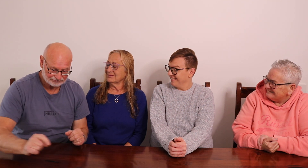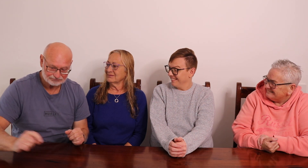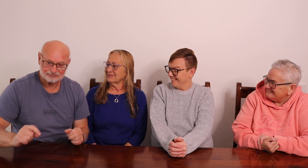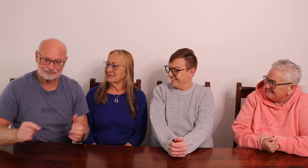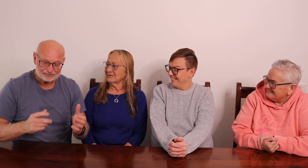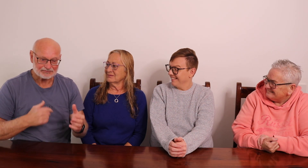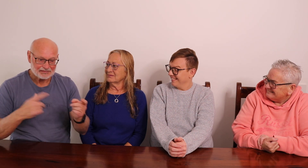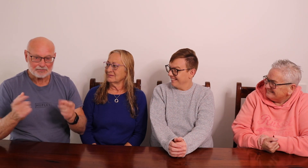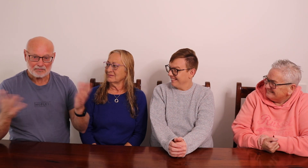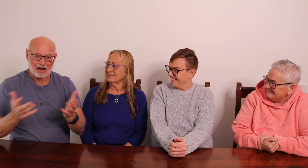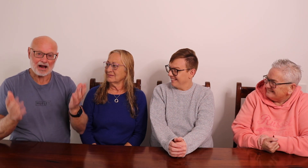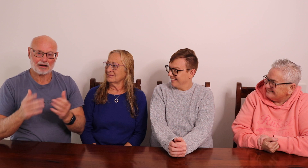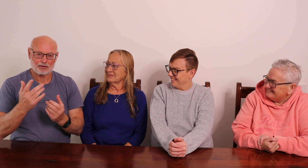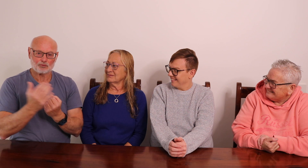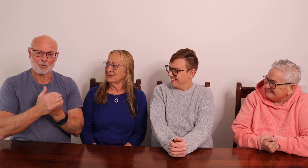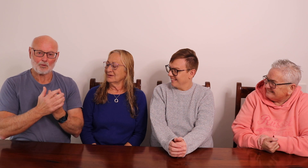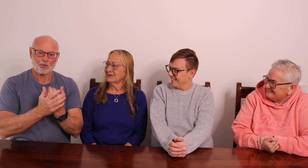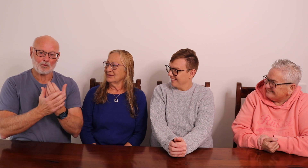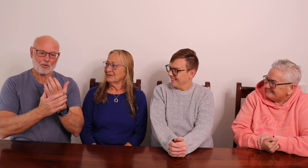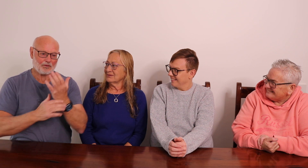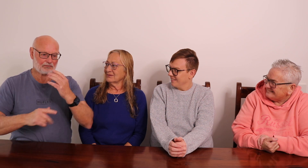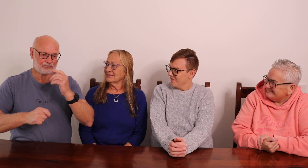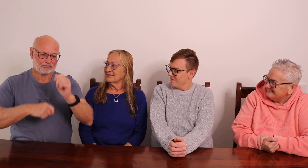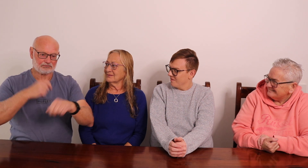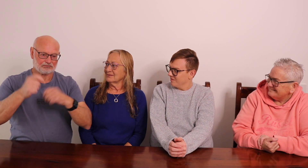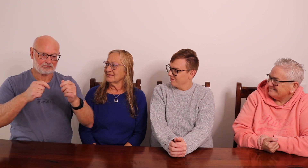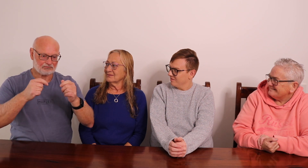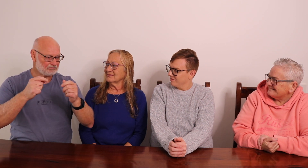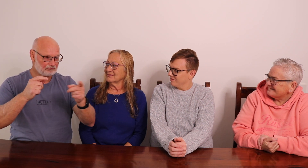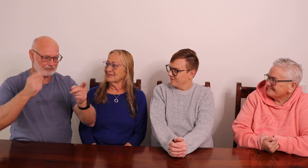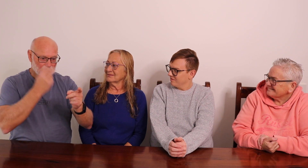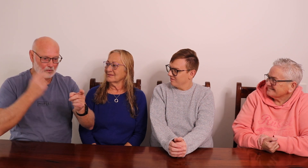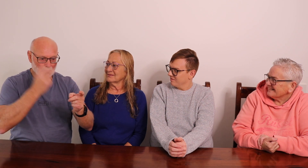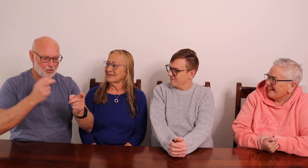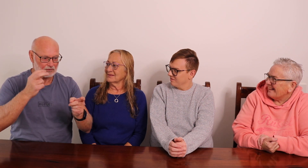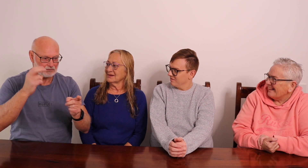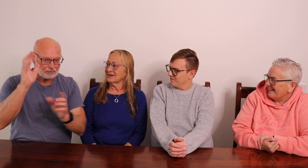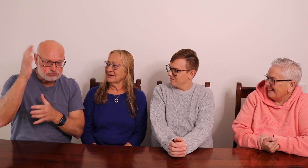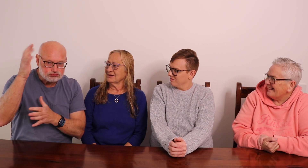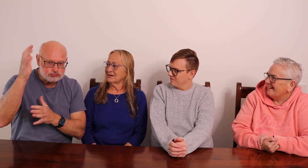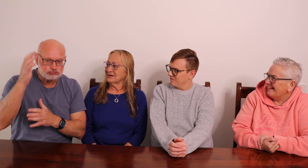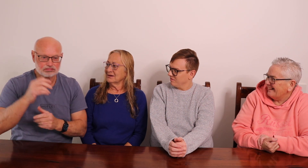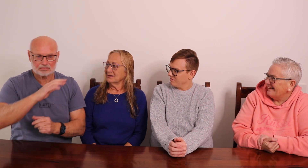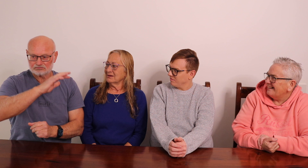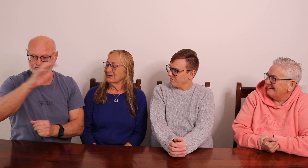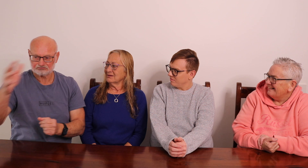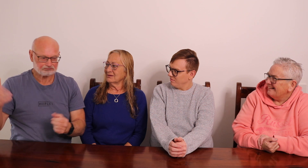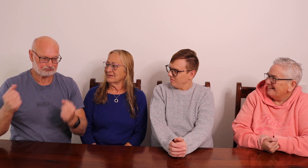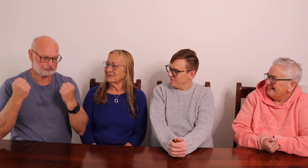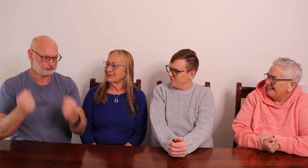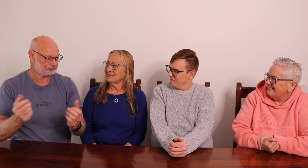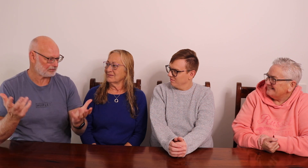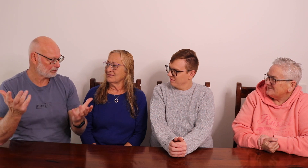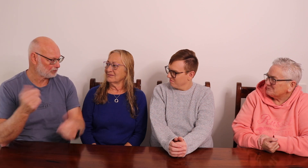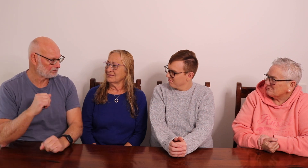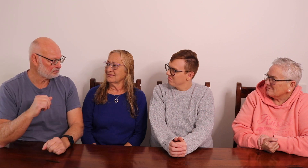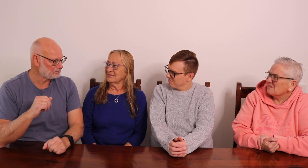Growing up, became oral and Auslan.